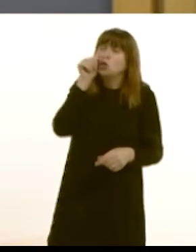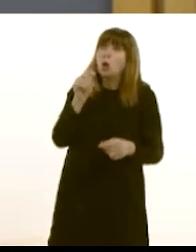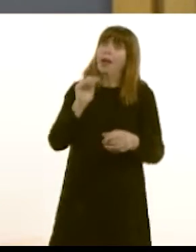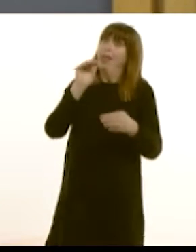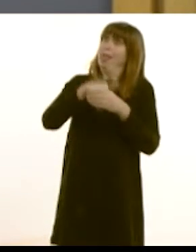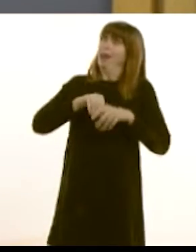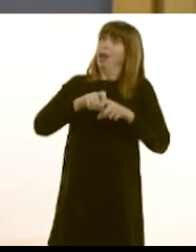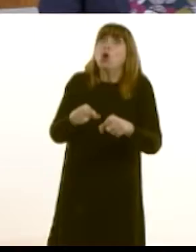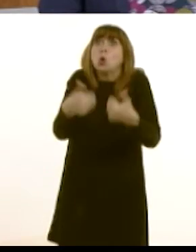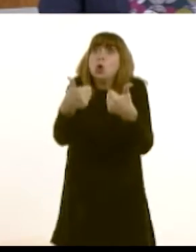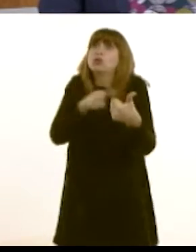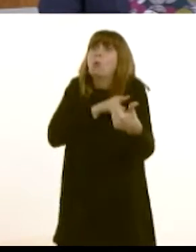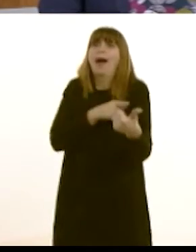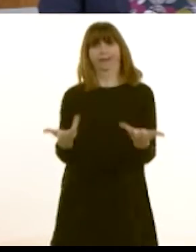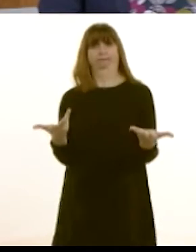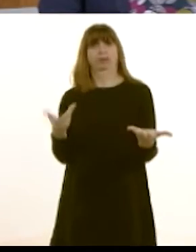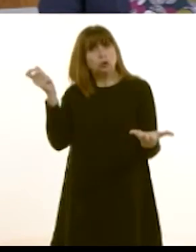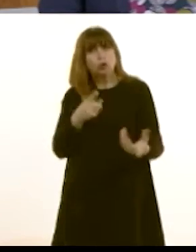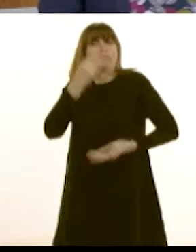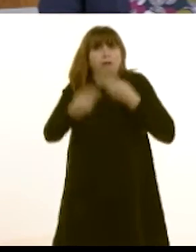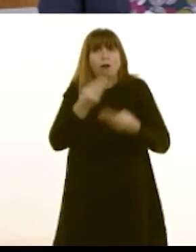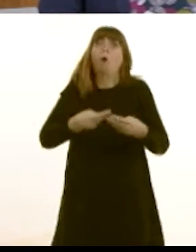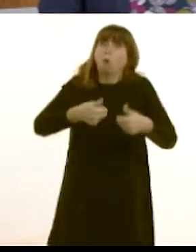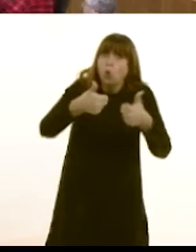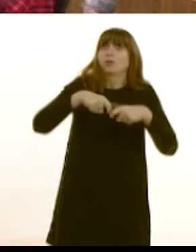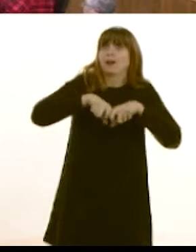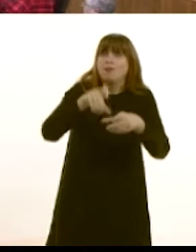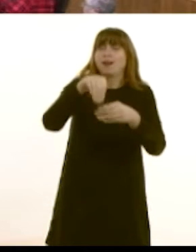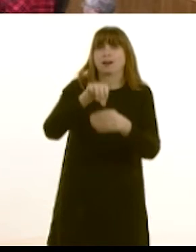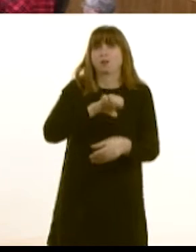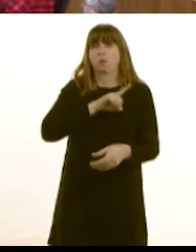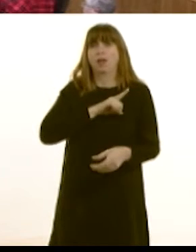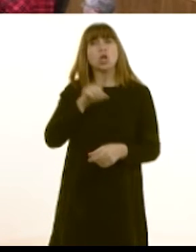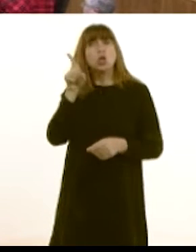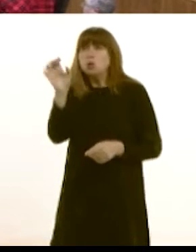Now, you said last night that EU reform was not on the agenda.